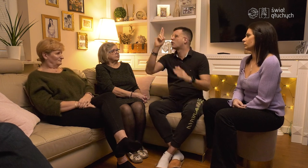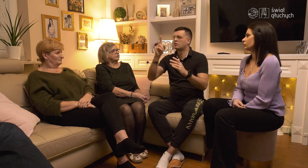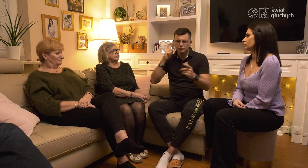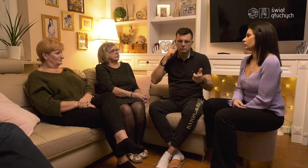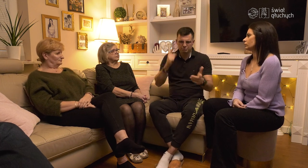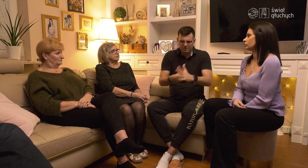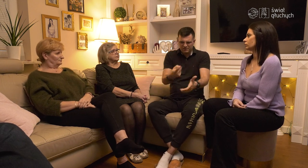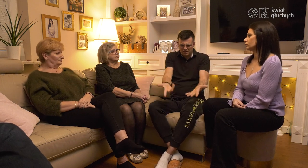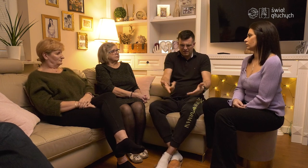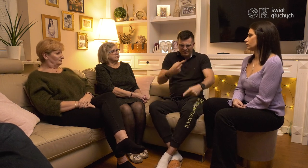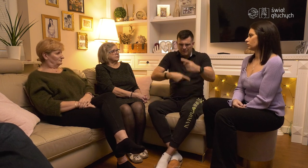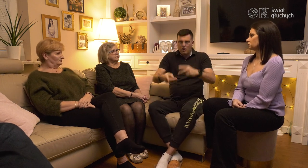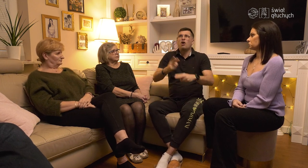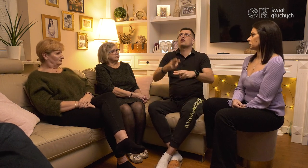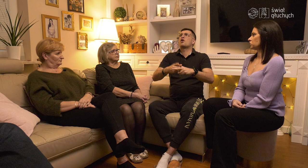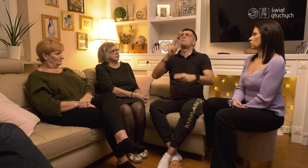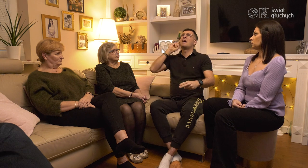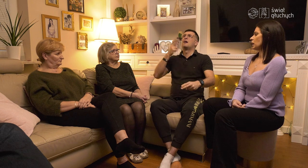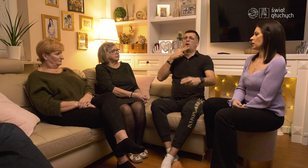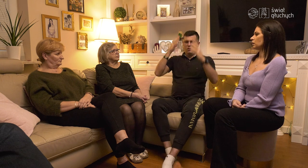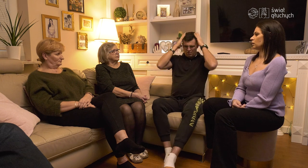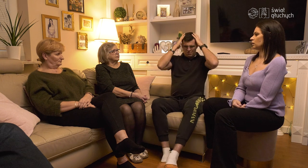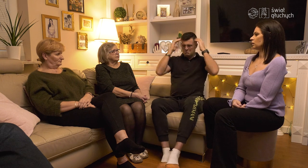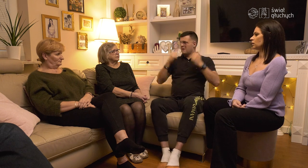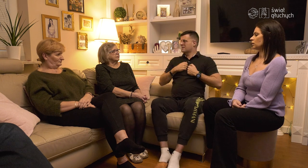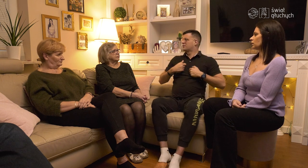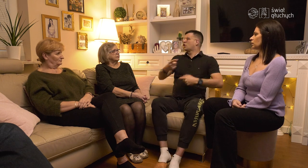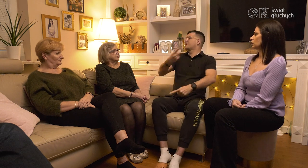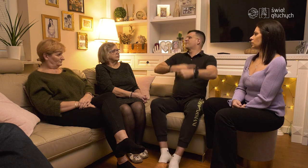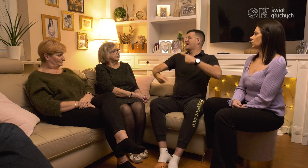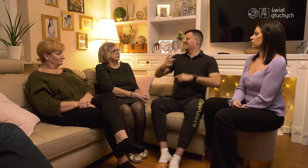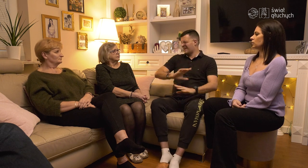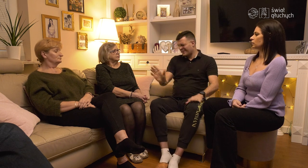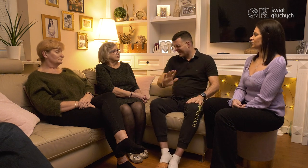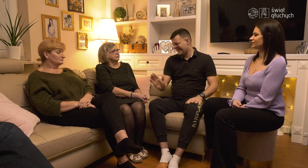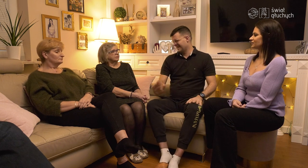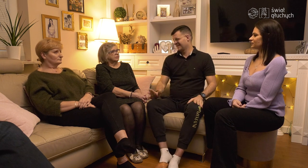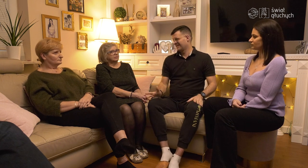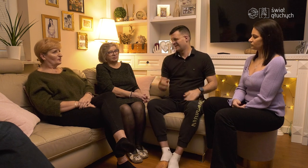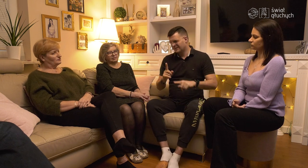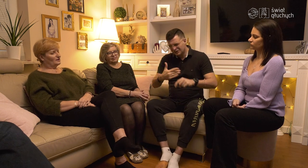If a deaf child is born to a hearing person, the first thought is that baby is sick! They worry that child will be an "invalid" - NO!